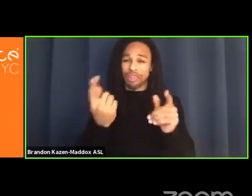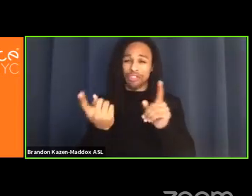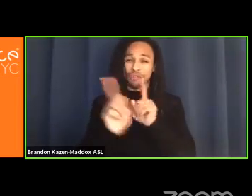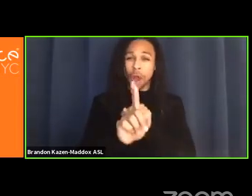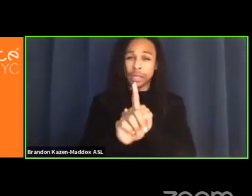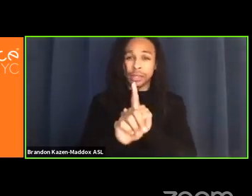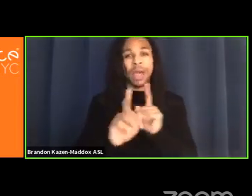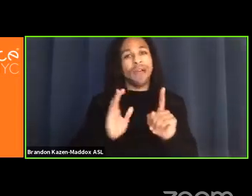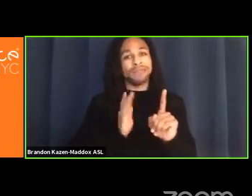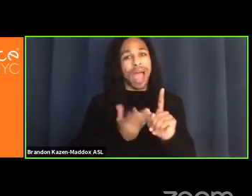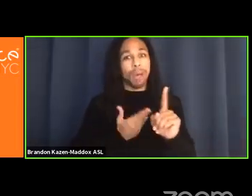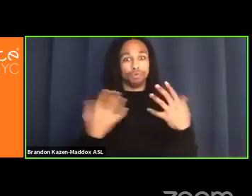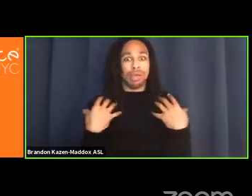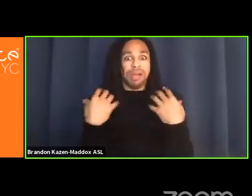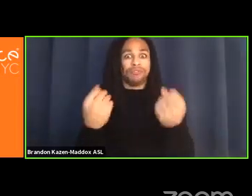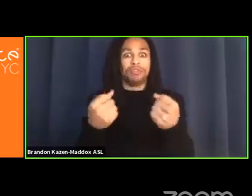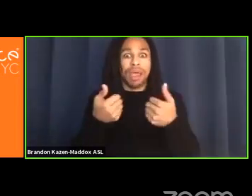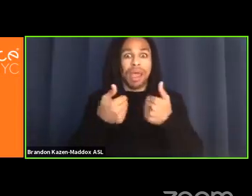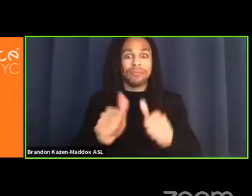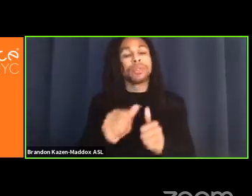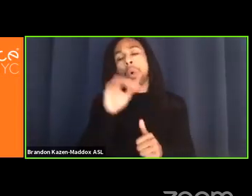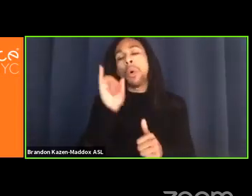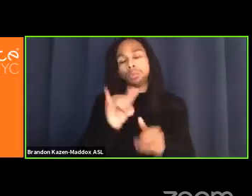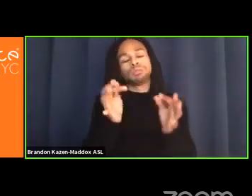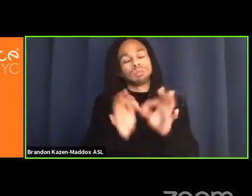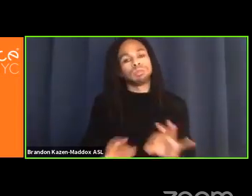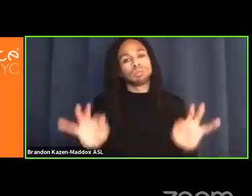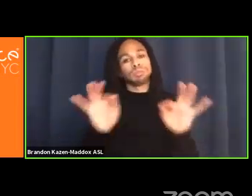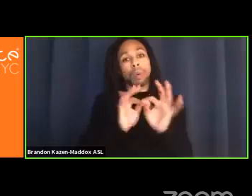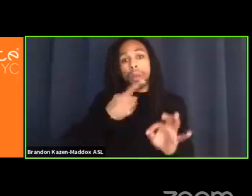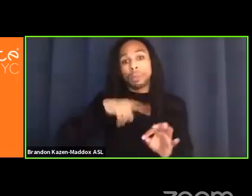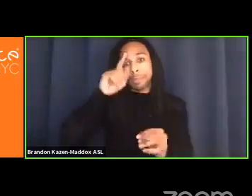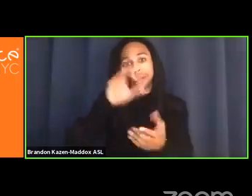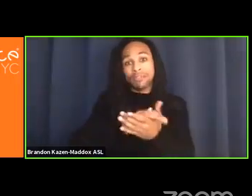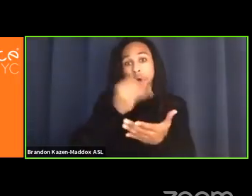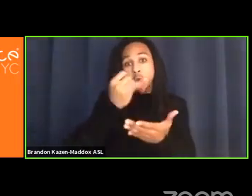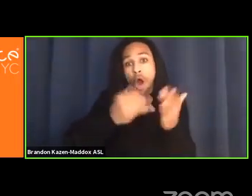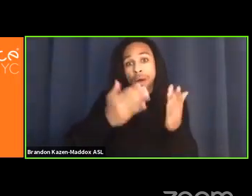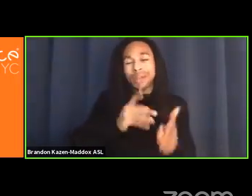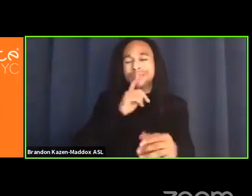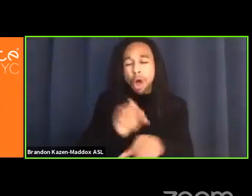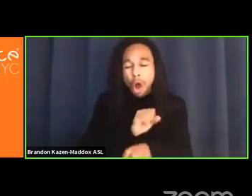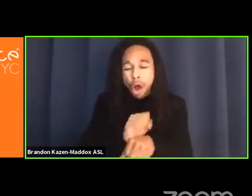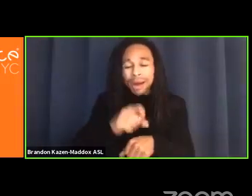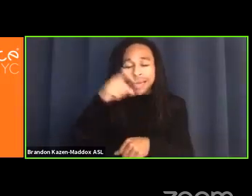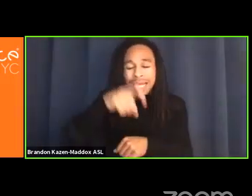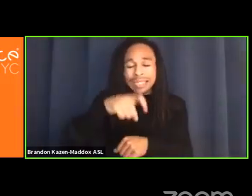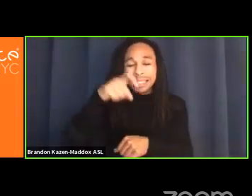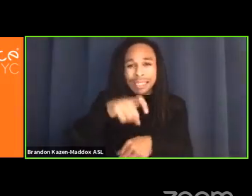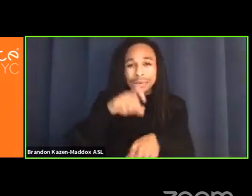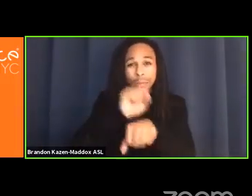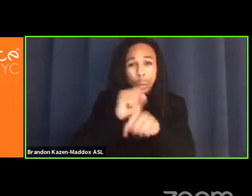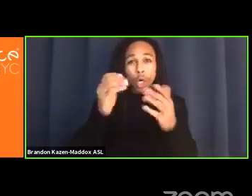As we know, many arts organizations, dance companies and community organizations